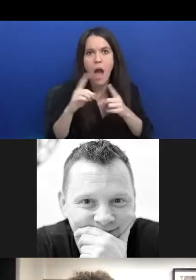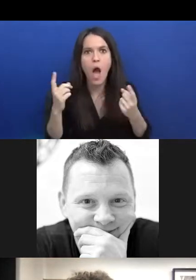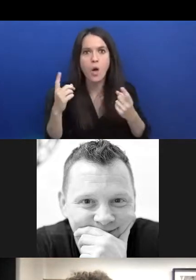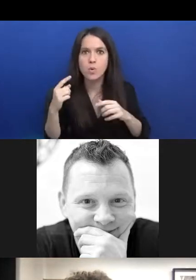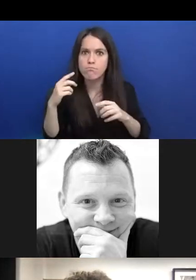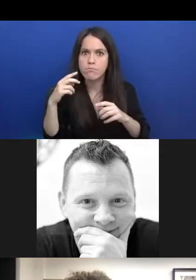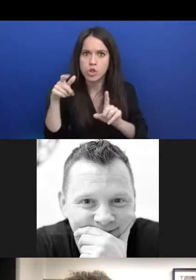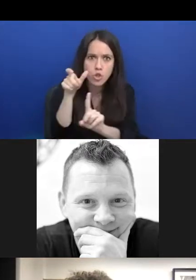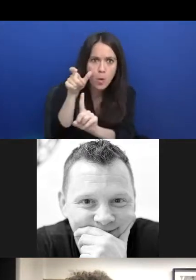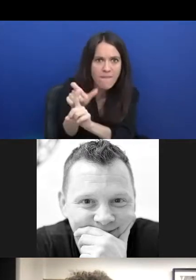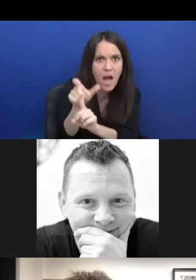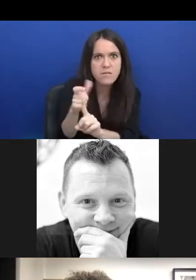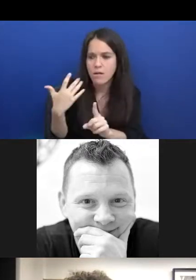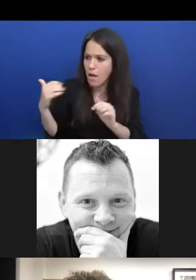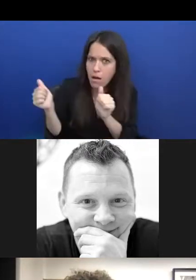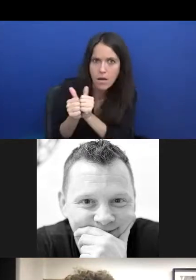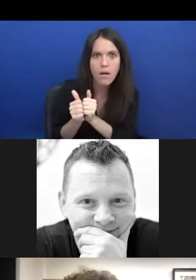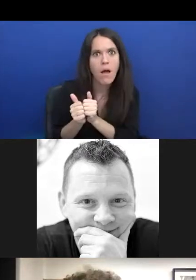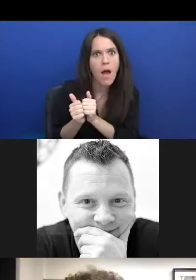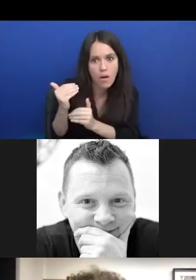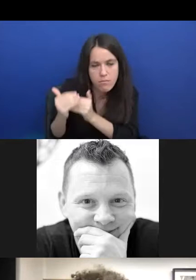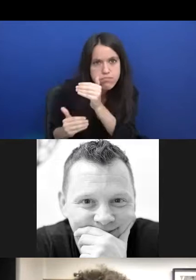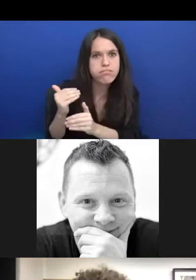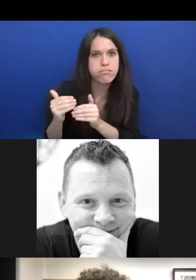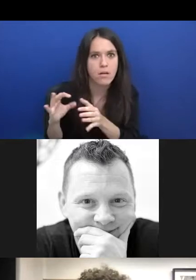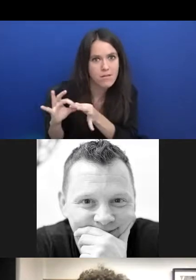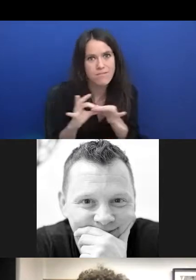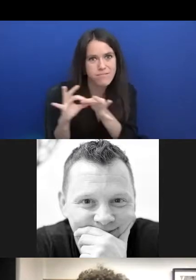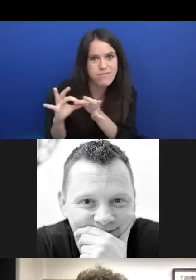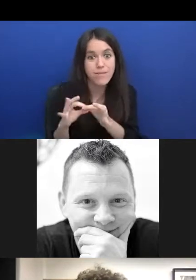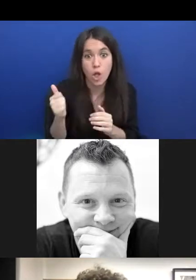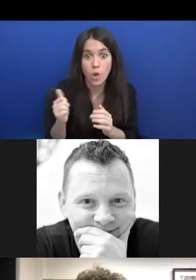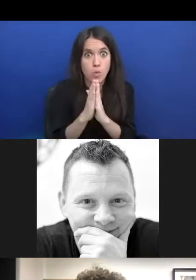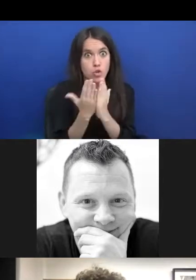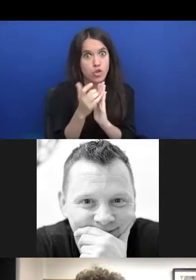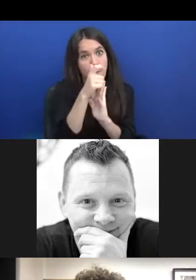you know all those great chapters in their book shows how strong all that collaboration